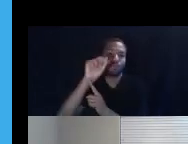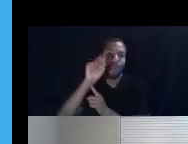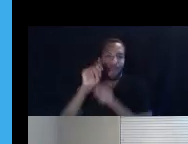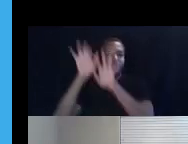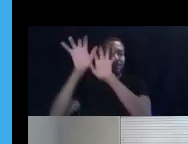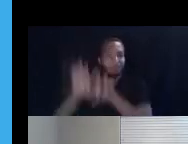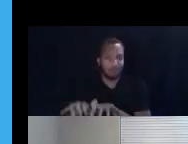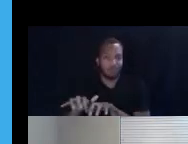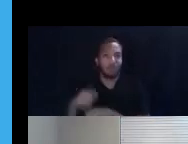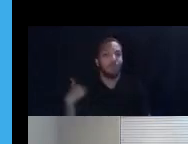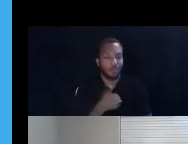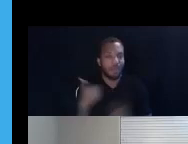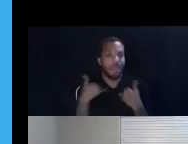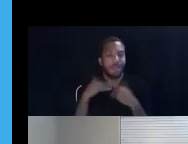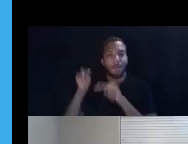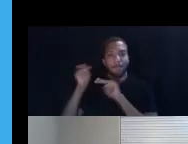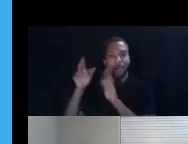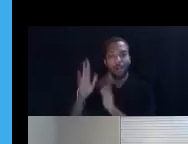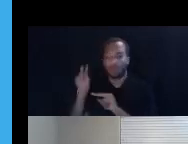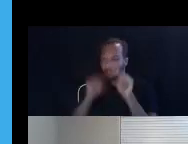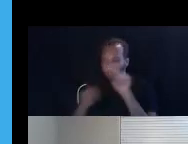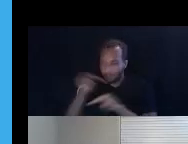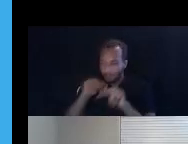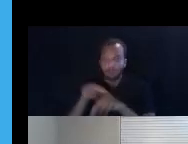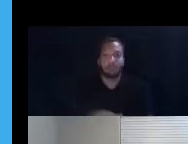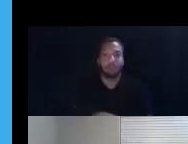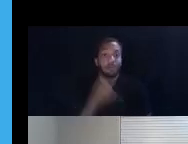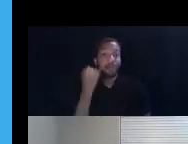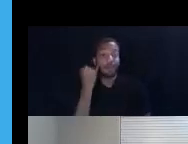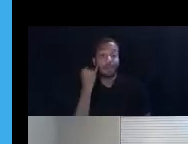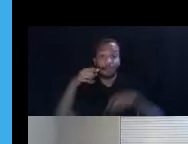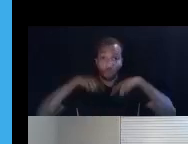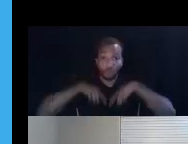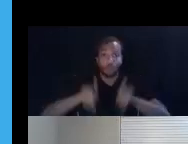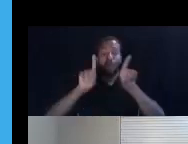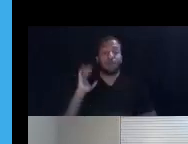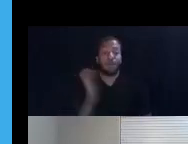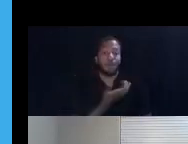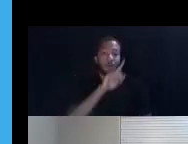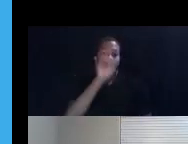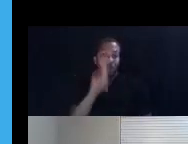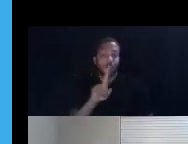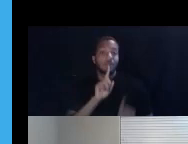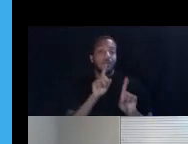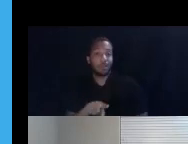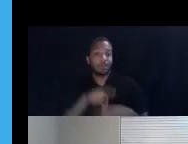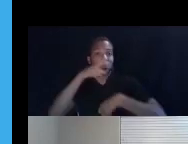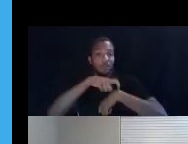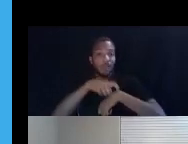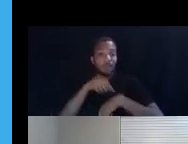And then if you want to ask a question, particularly during the Q&A section, you'll click the Raise Hand function